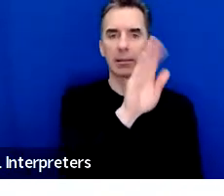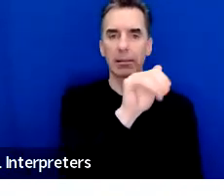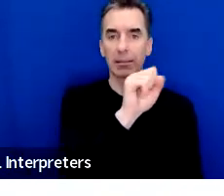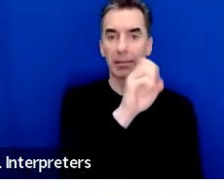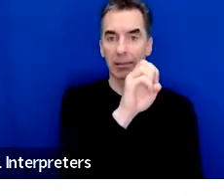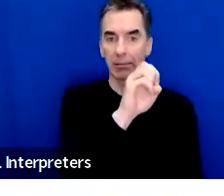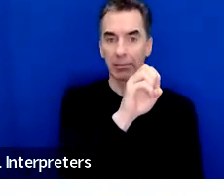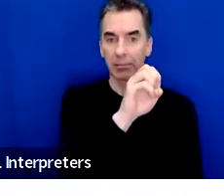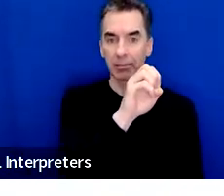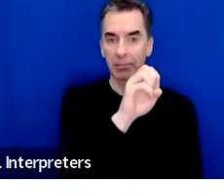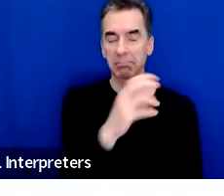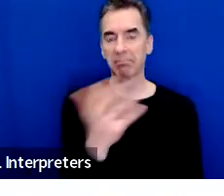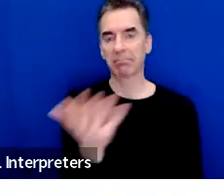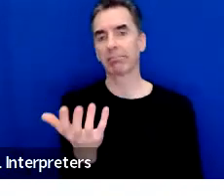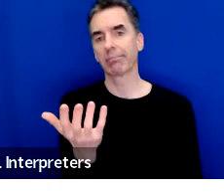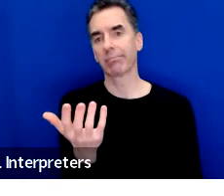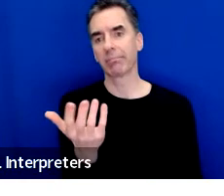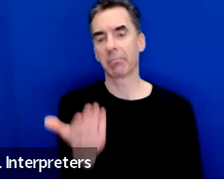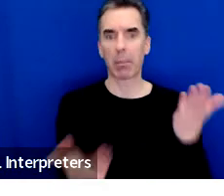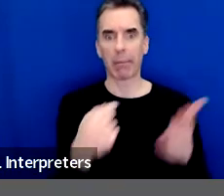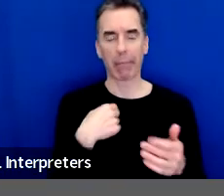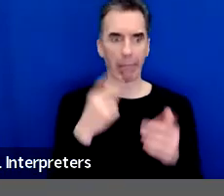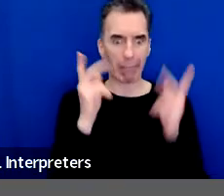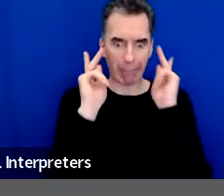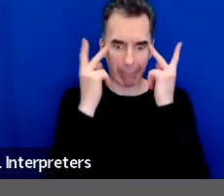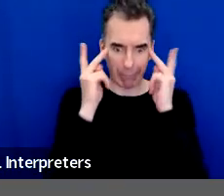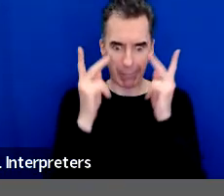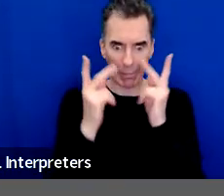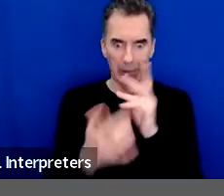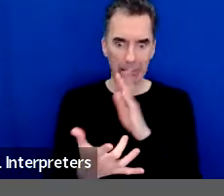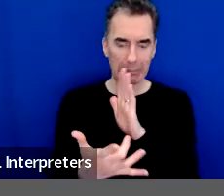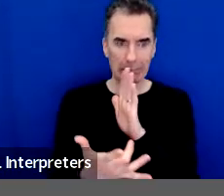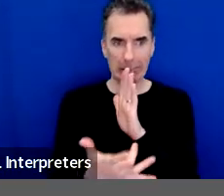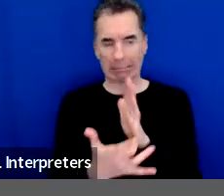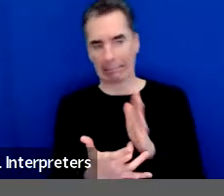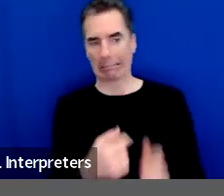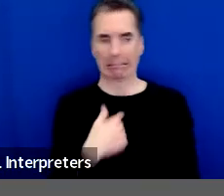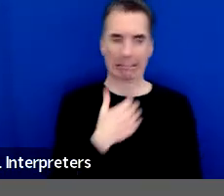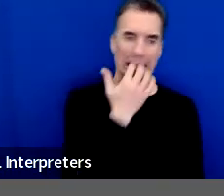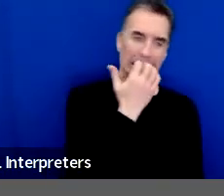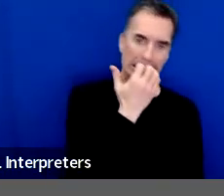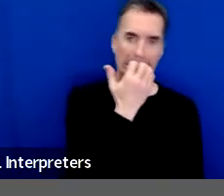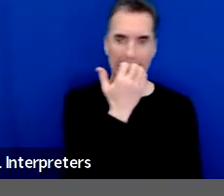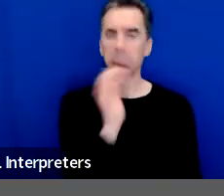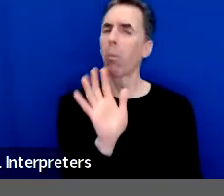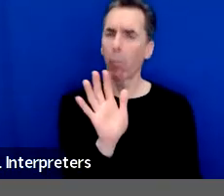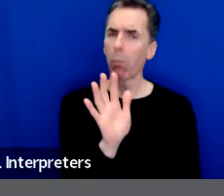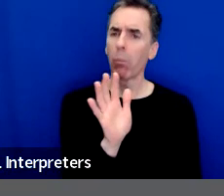you know, me being paranoid about technology or distrustful of it. But I do feel like having multiple ways